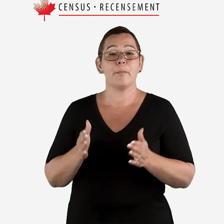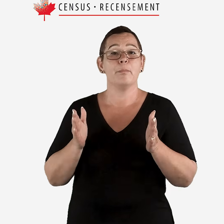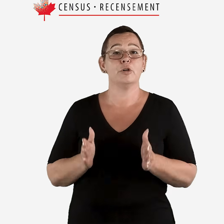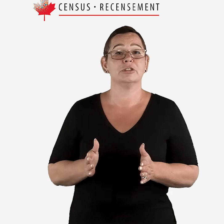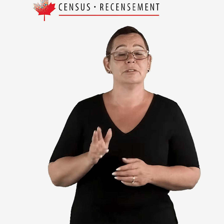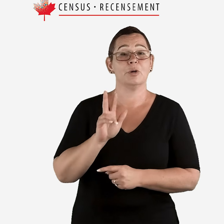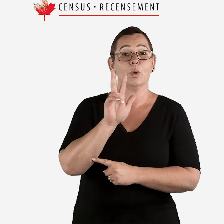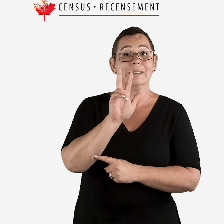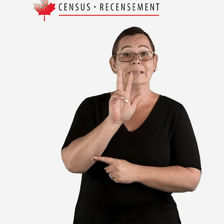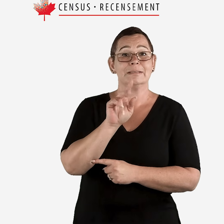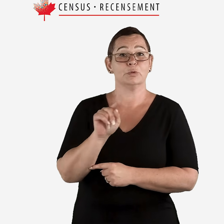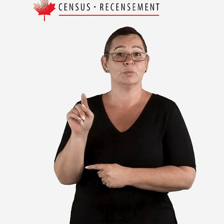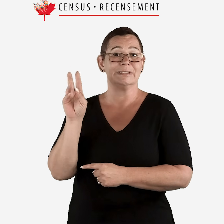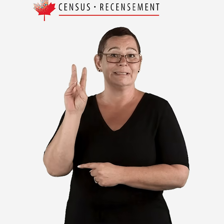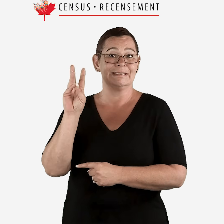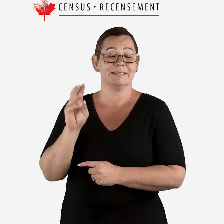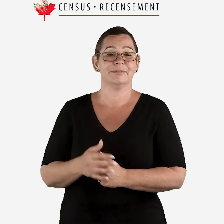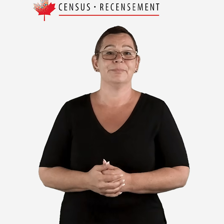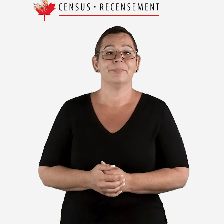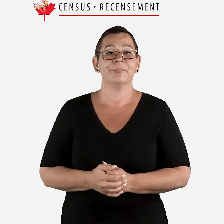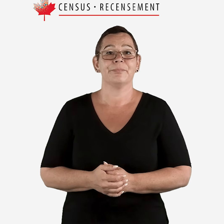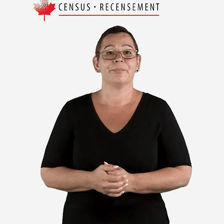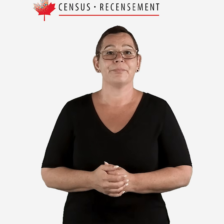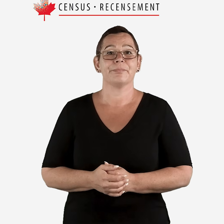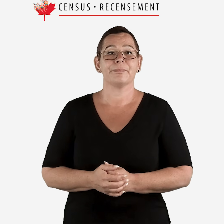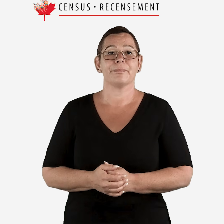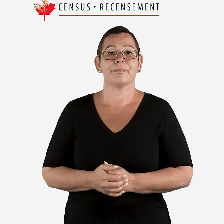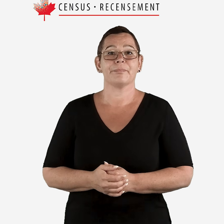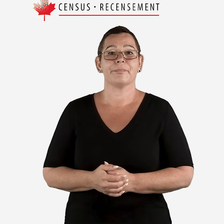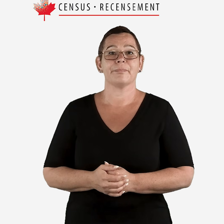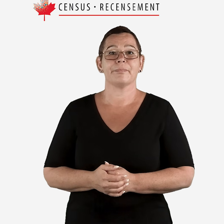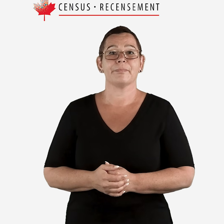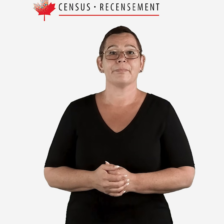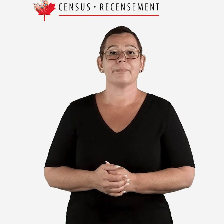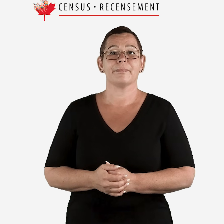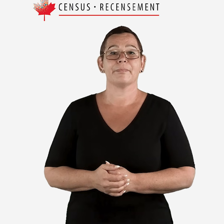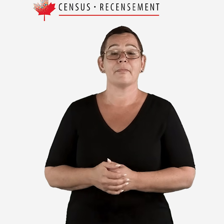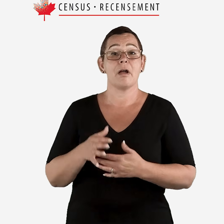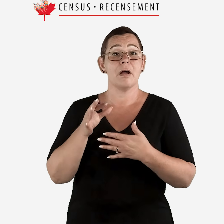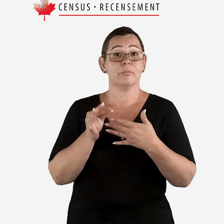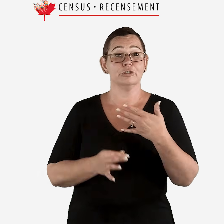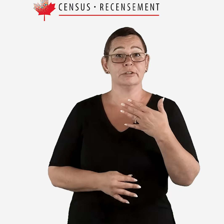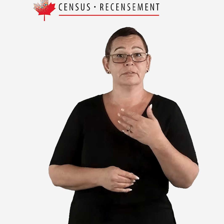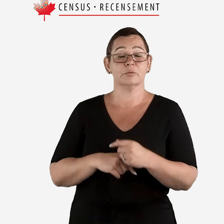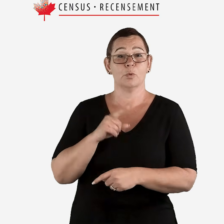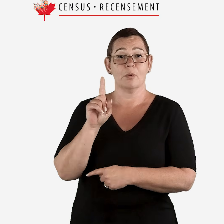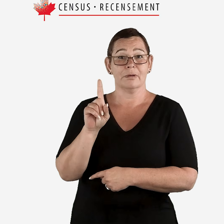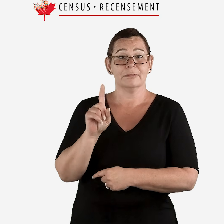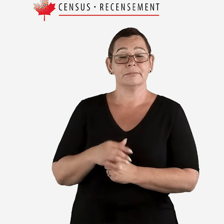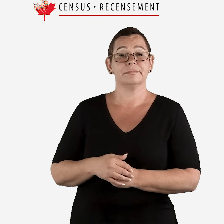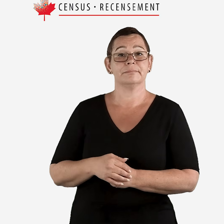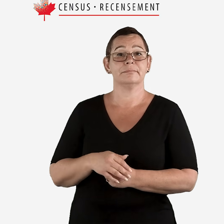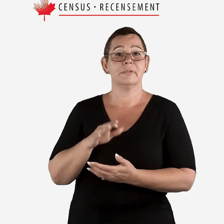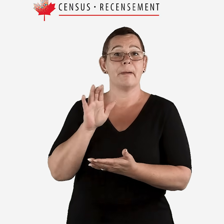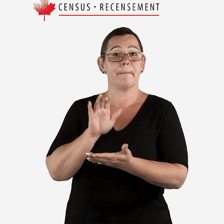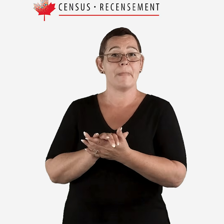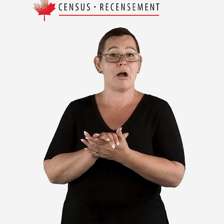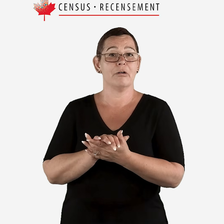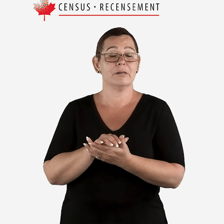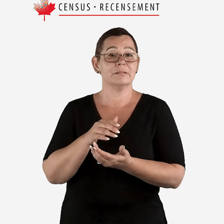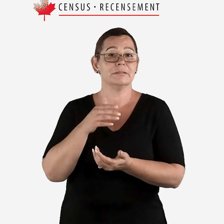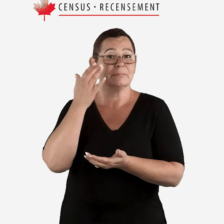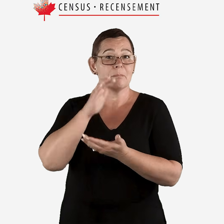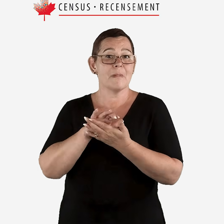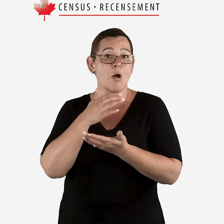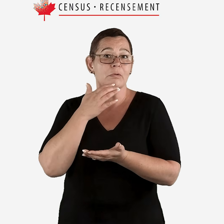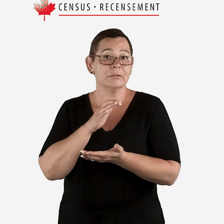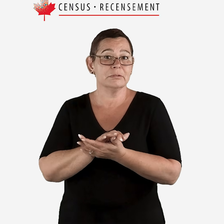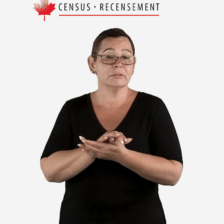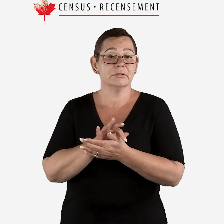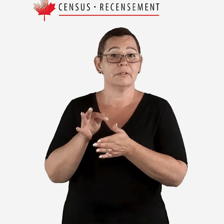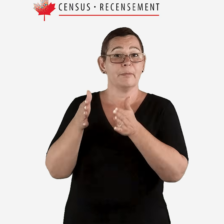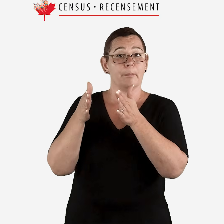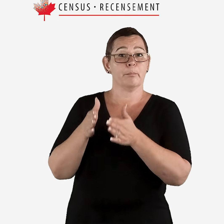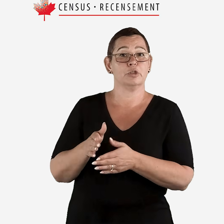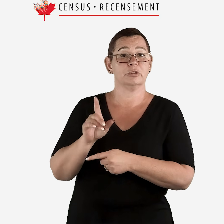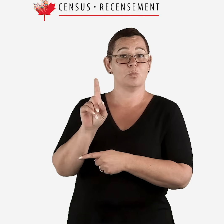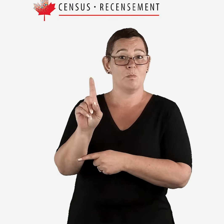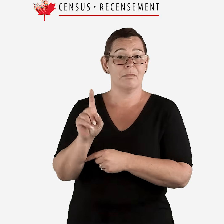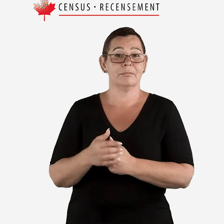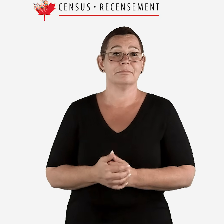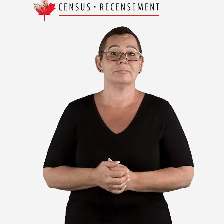Persons 3-6 Response option 1: Married spouse of Person 1